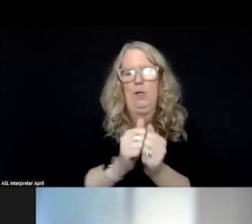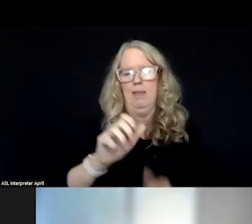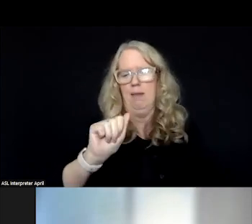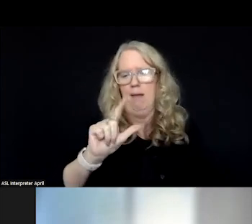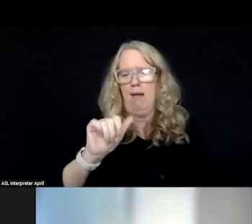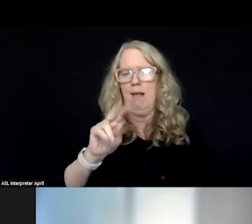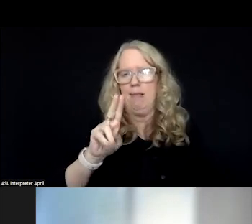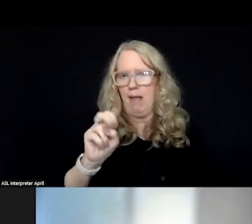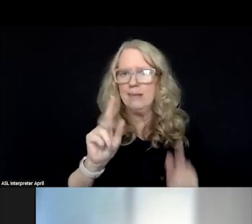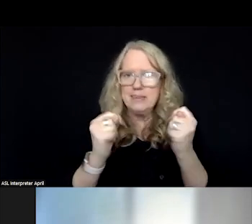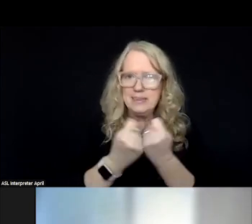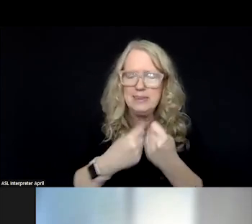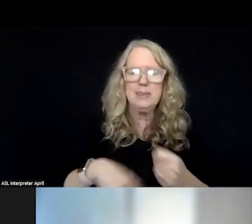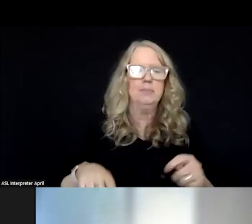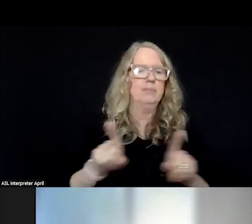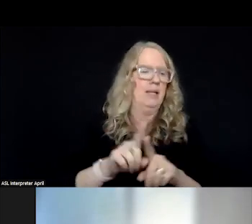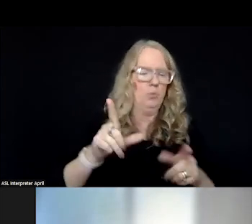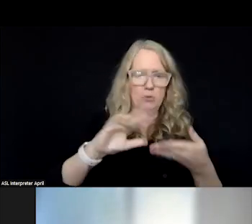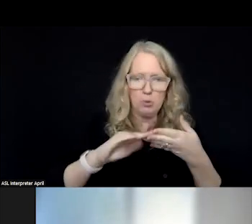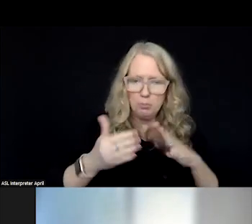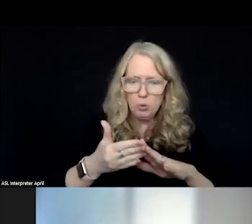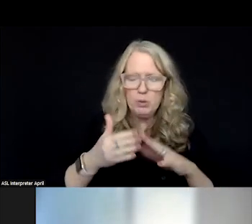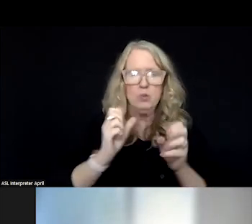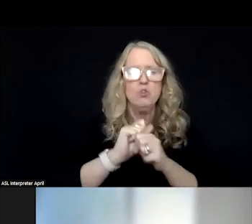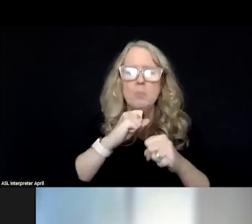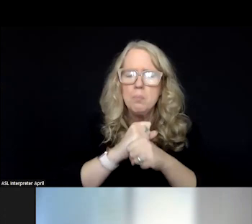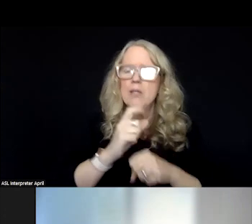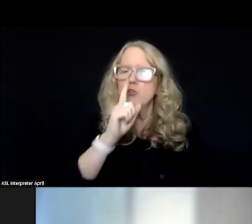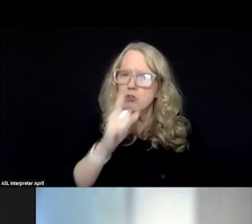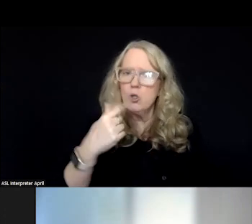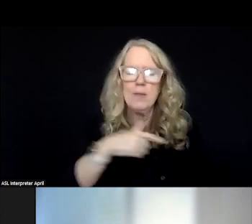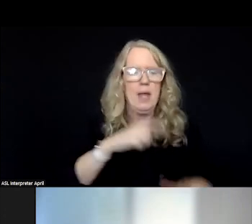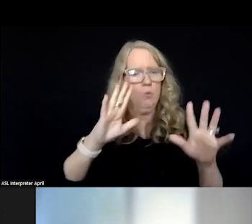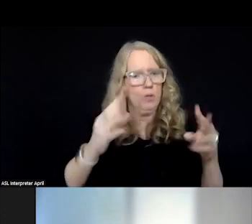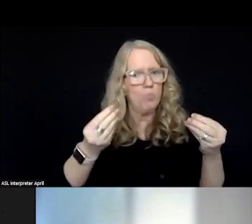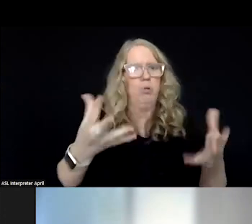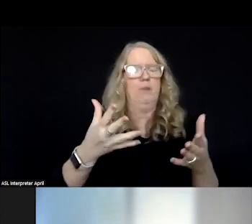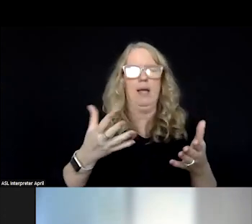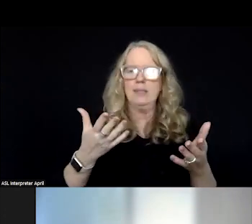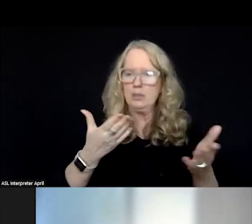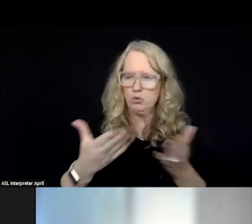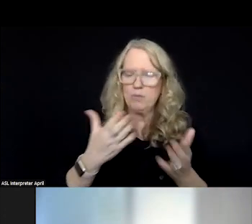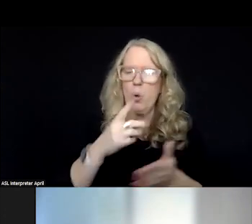AND THE COMMUNITIES THERE SO ENSURE THAT WE ARE PROVIDING THE SERVICES THAT ARE NEEDED.